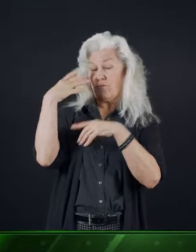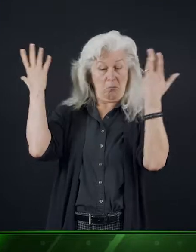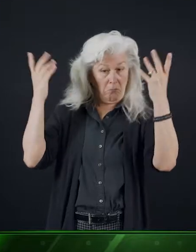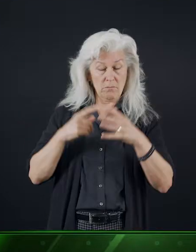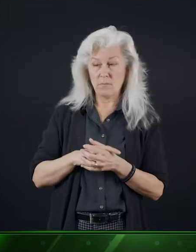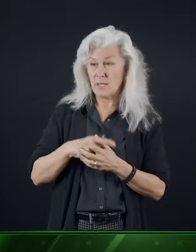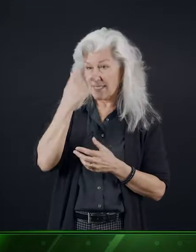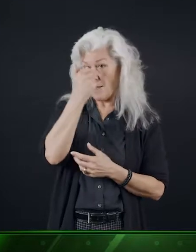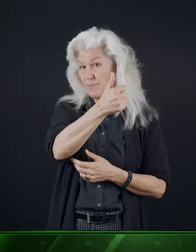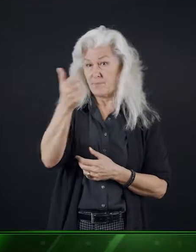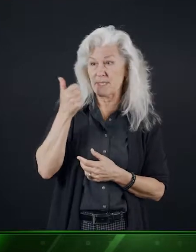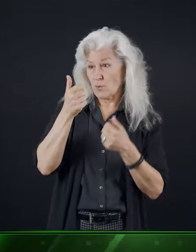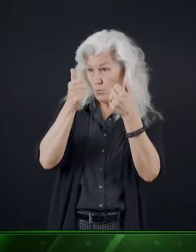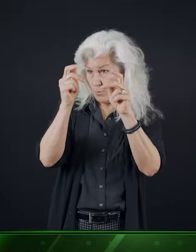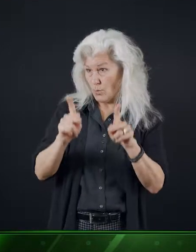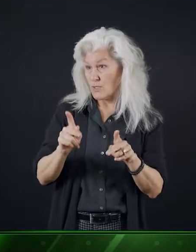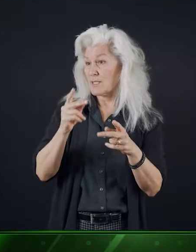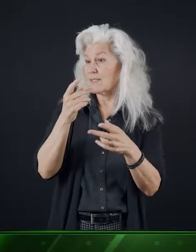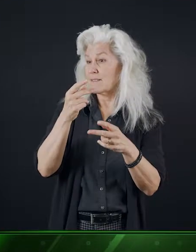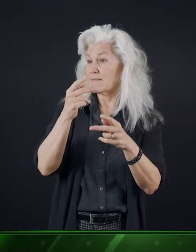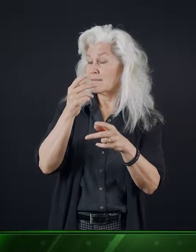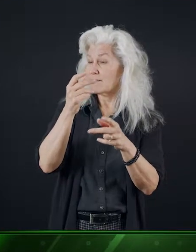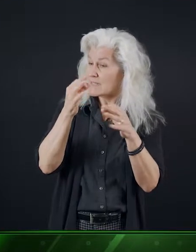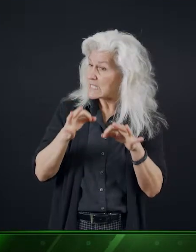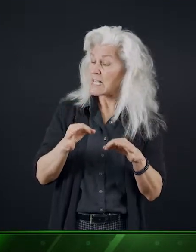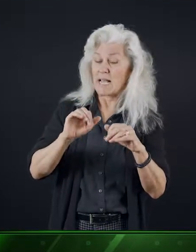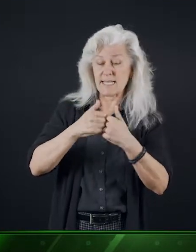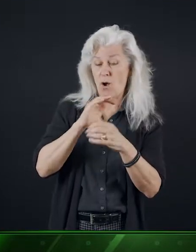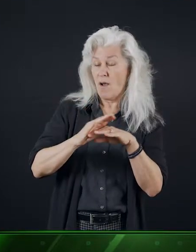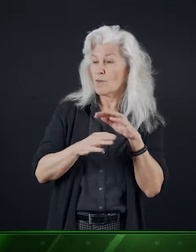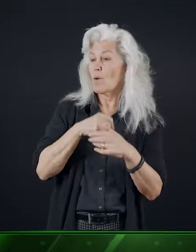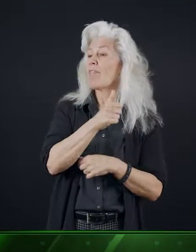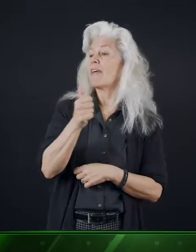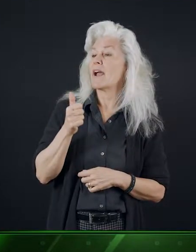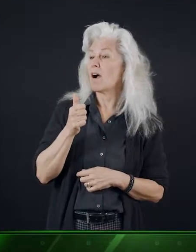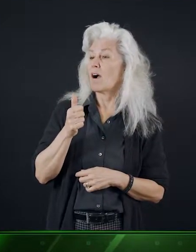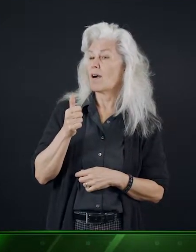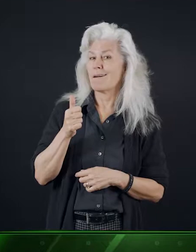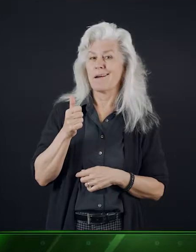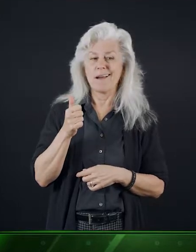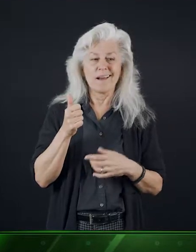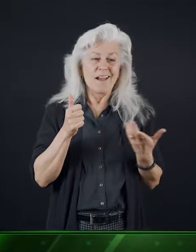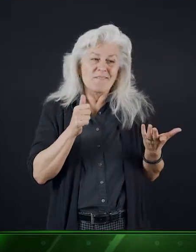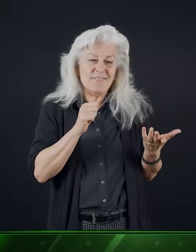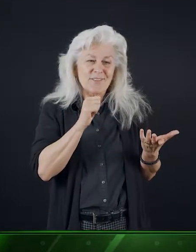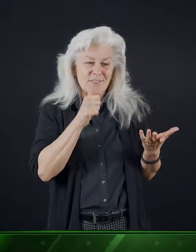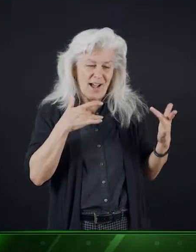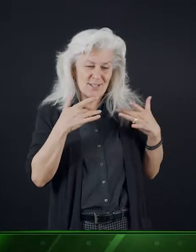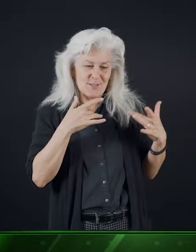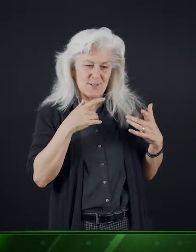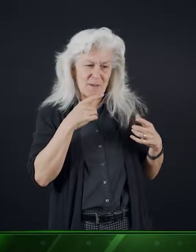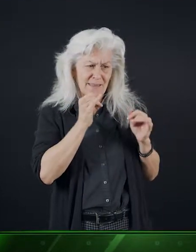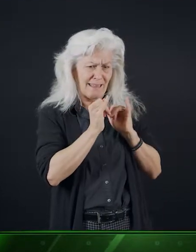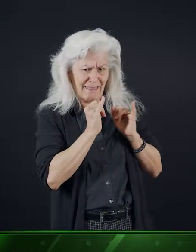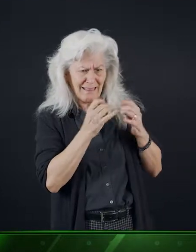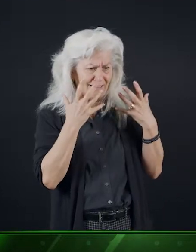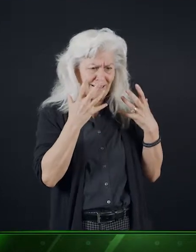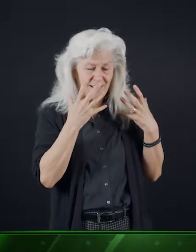It's really up to each individual and their comfort level. You weren't worrying about the interview. You were just having fun and interacting